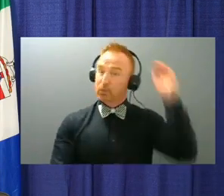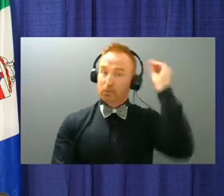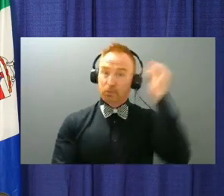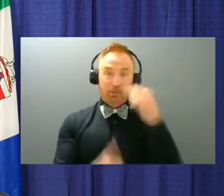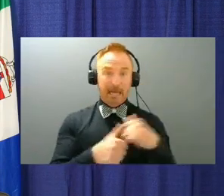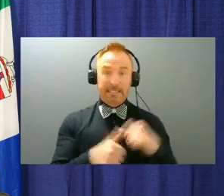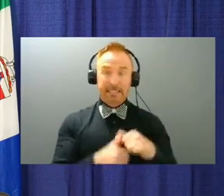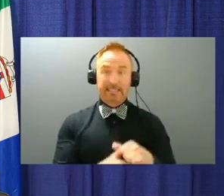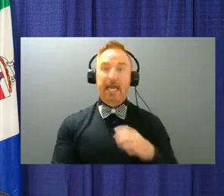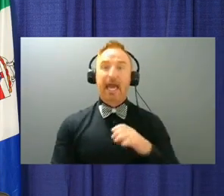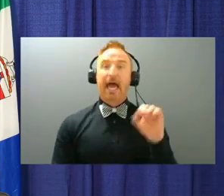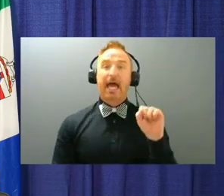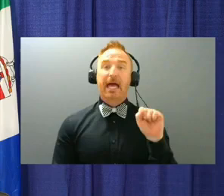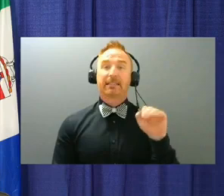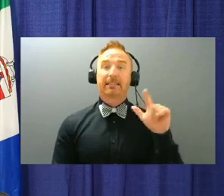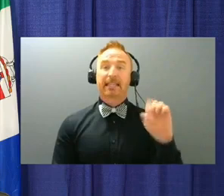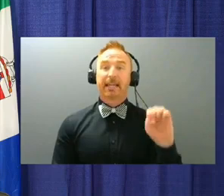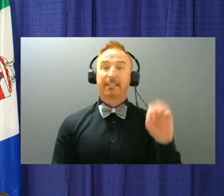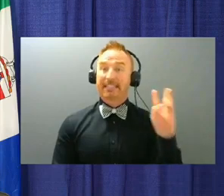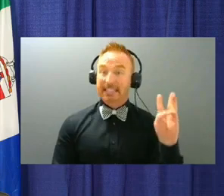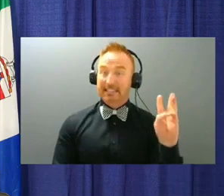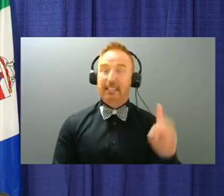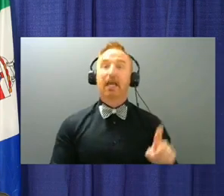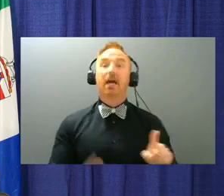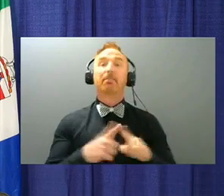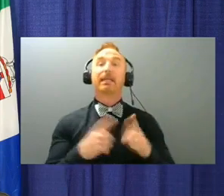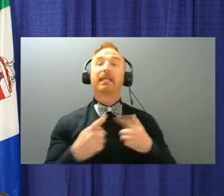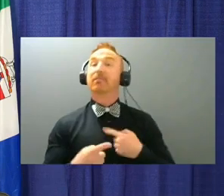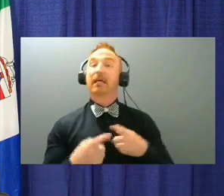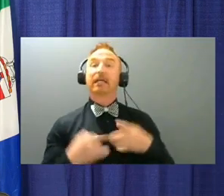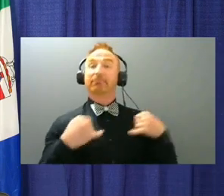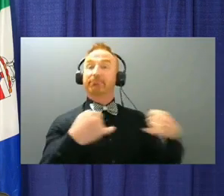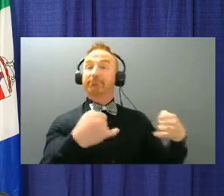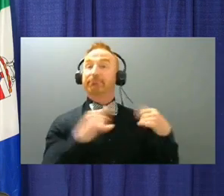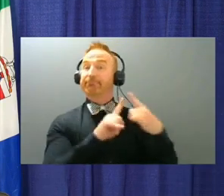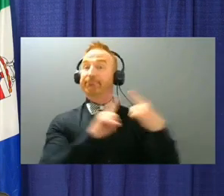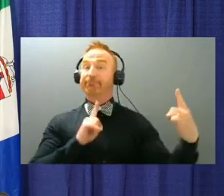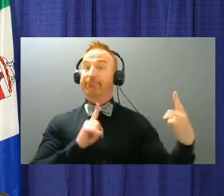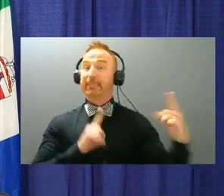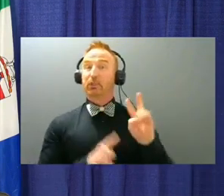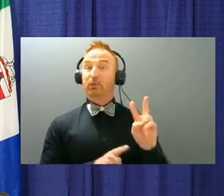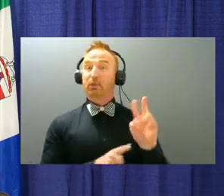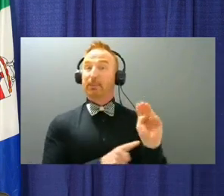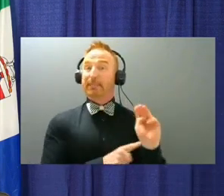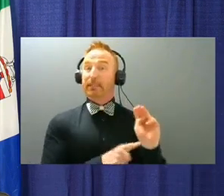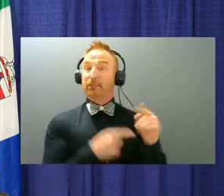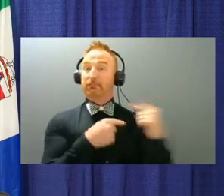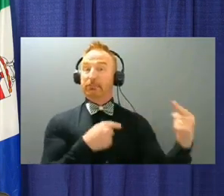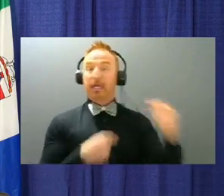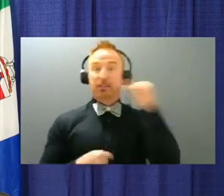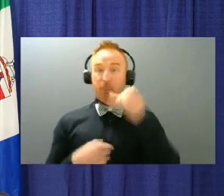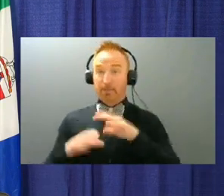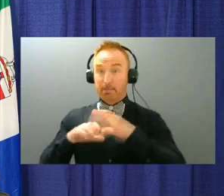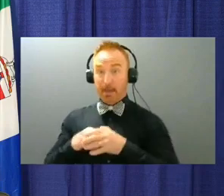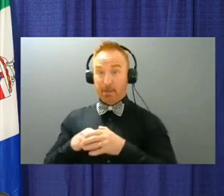Safe Six. Keeping physically distant, so staying two metres apart from anybody outside of your bubble,